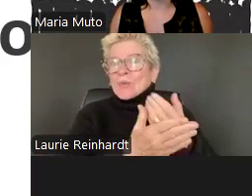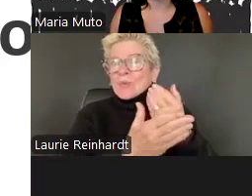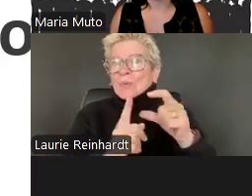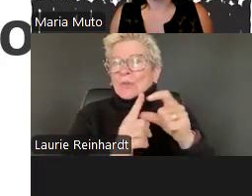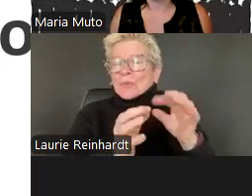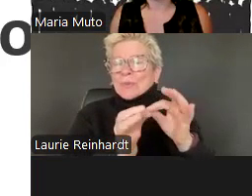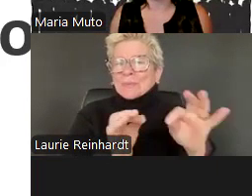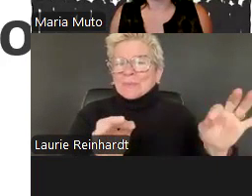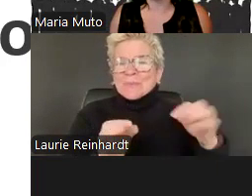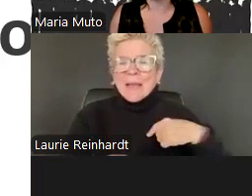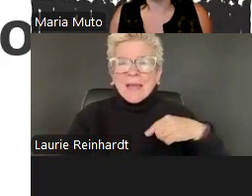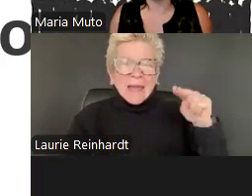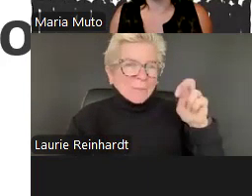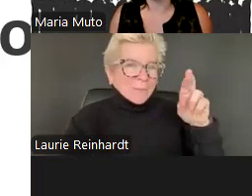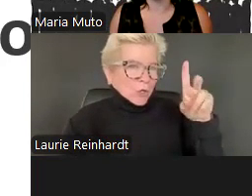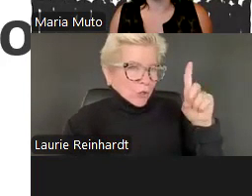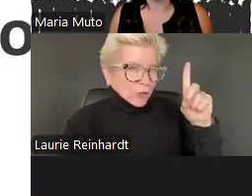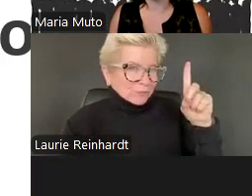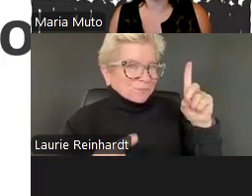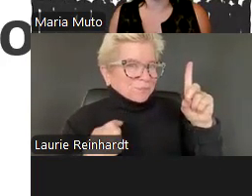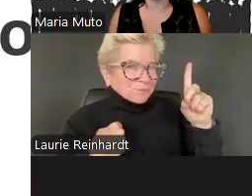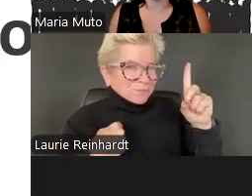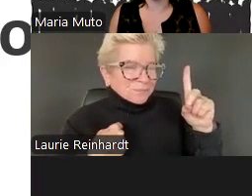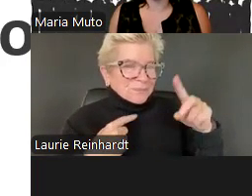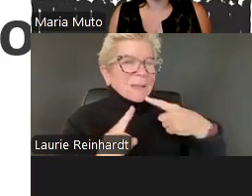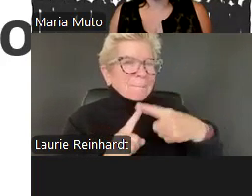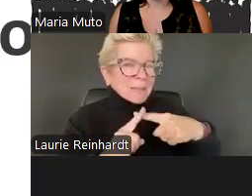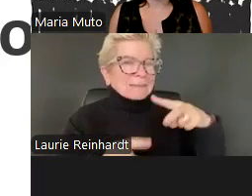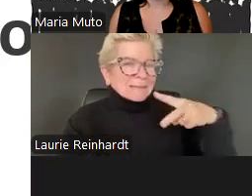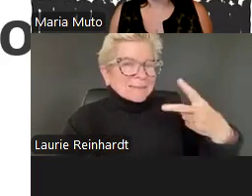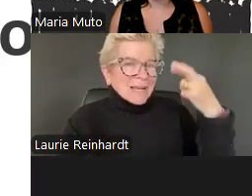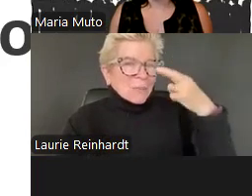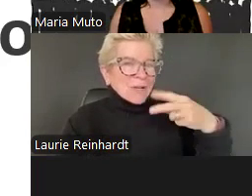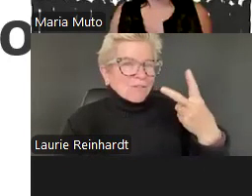I'm a nerd and number two, I have two young children. I'm calling them PowerUps.